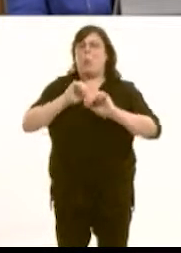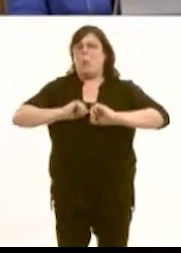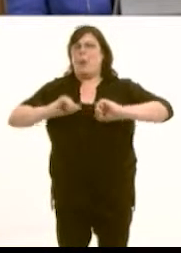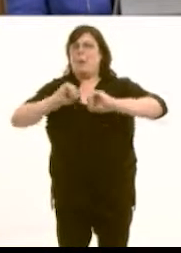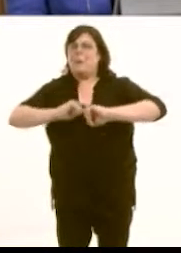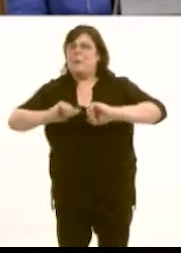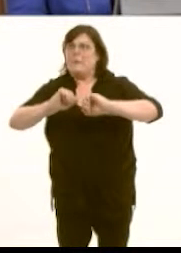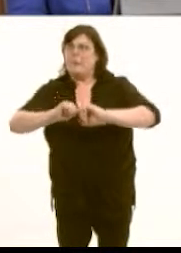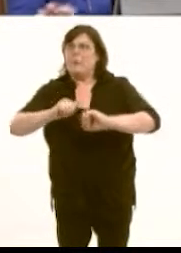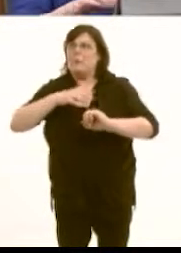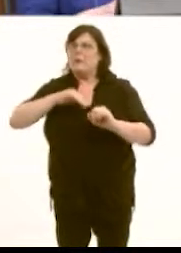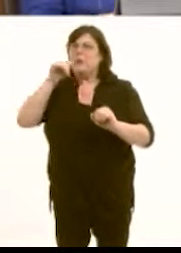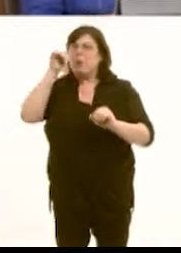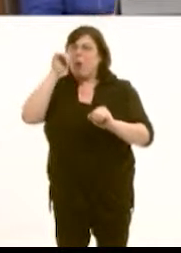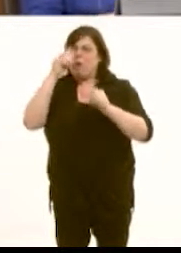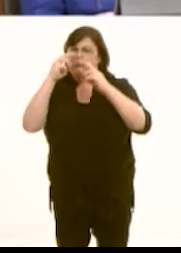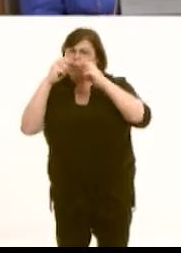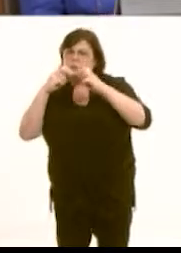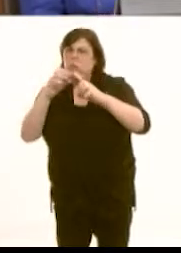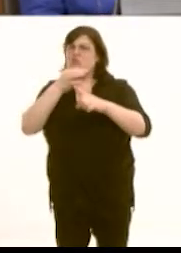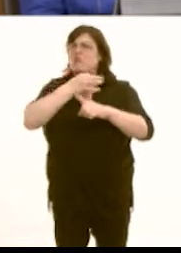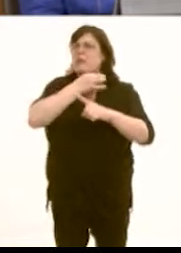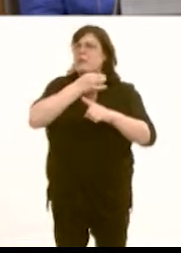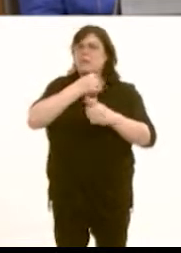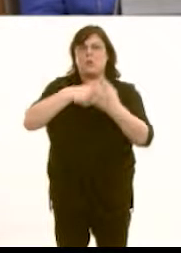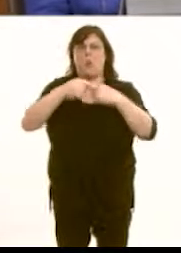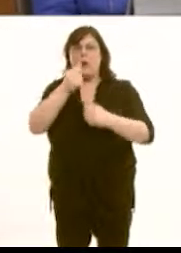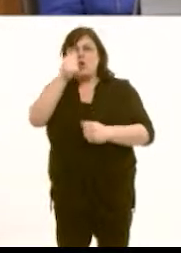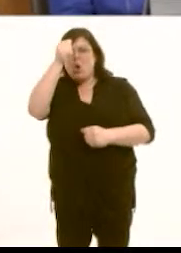Itís important that we go into this with our eyes open, and thatís why weíre working